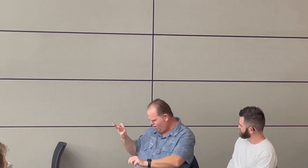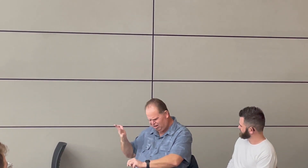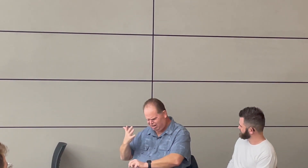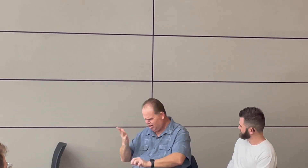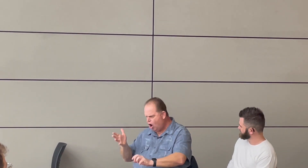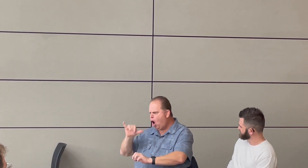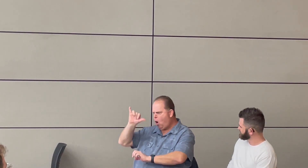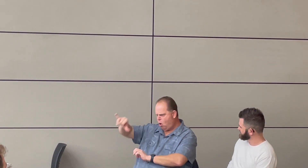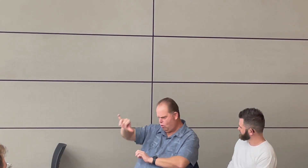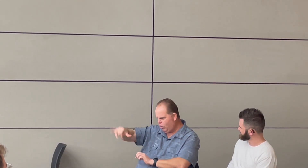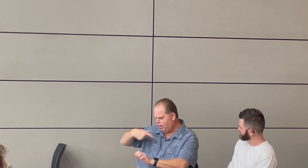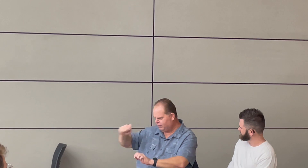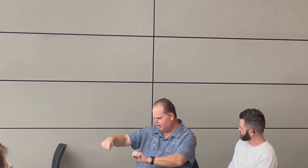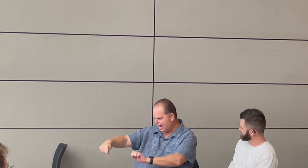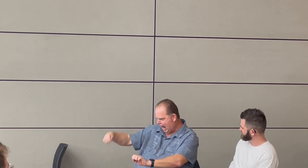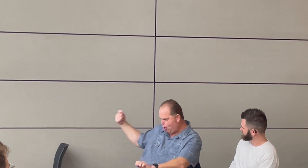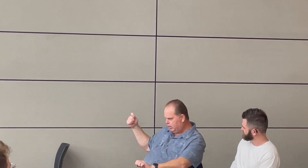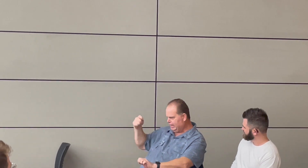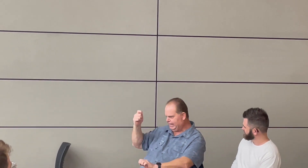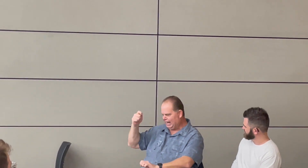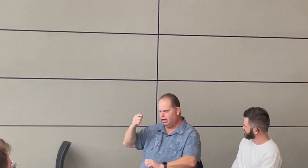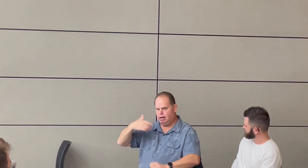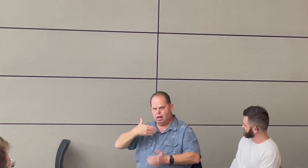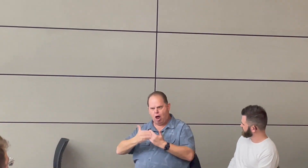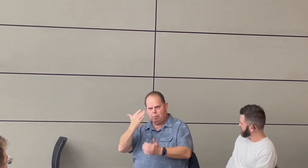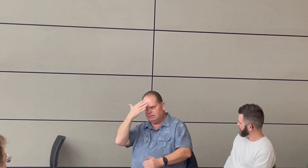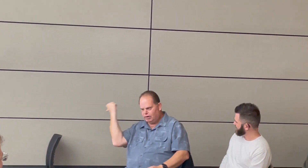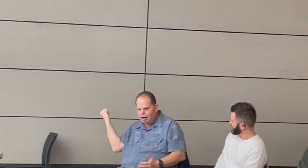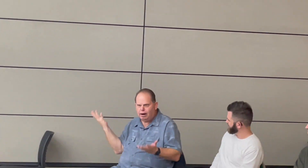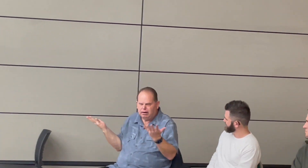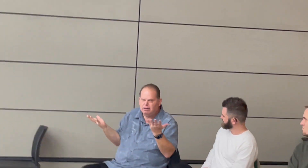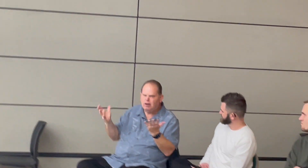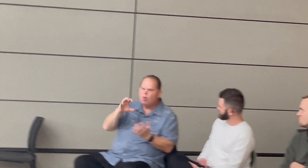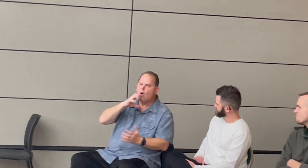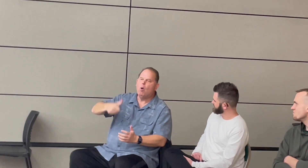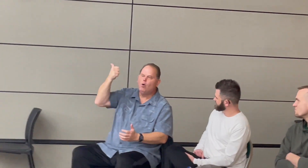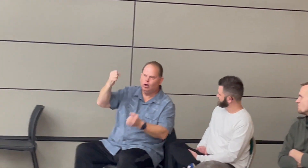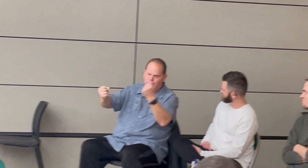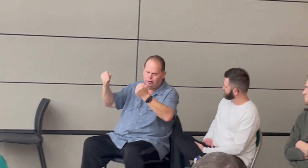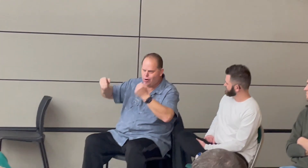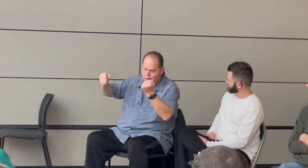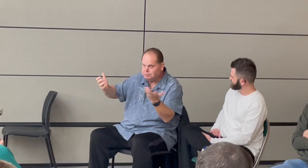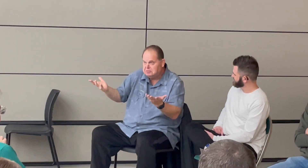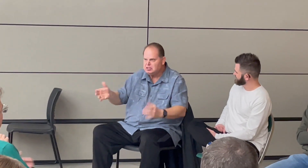noises that I didn't know were available before if I pull out a key or something like that I don't I